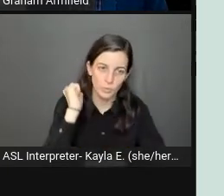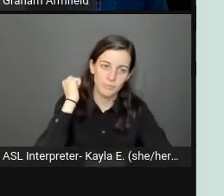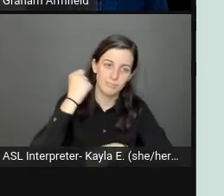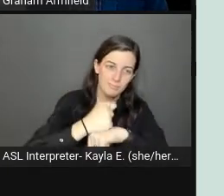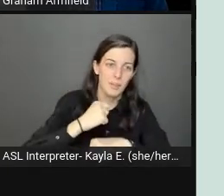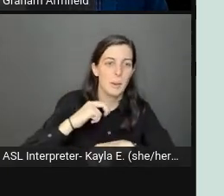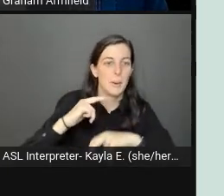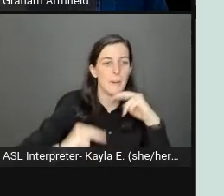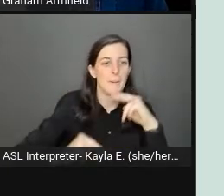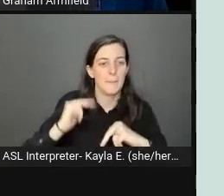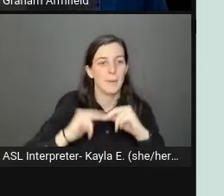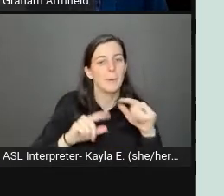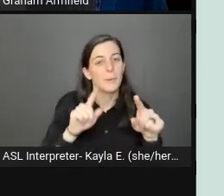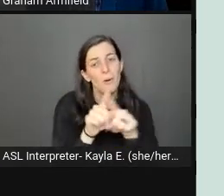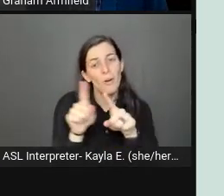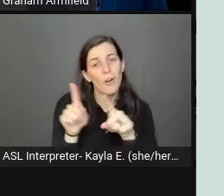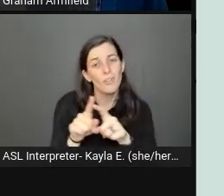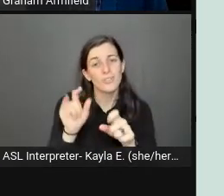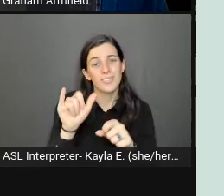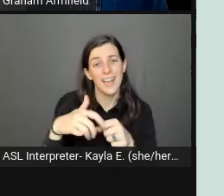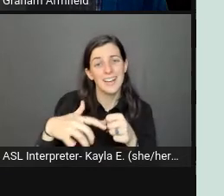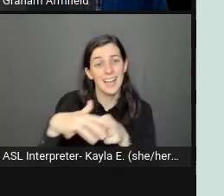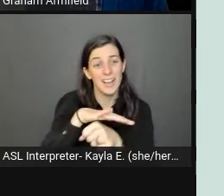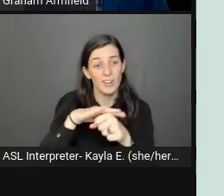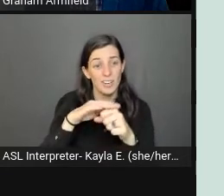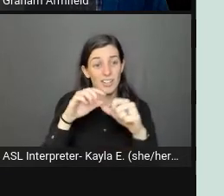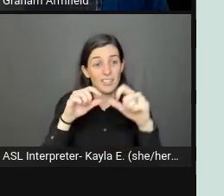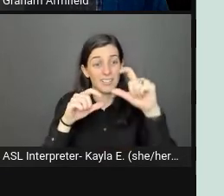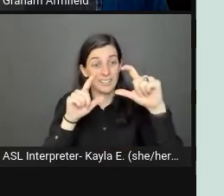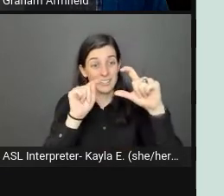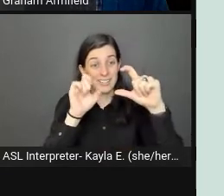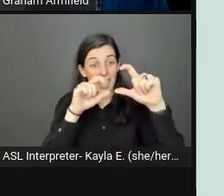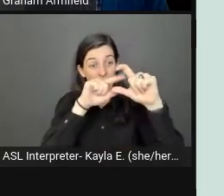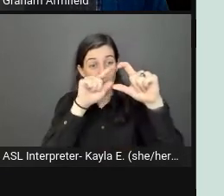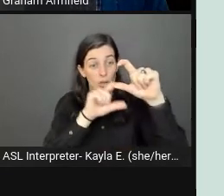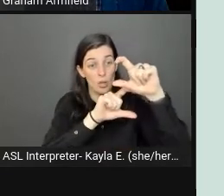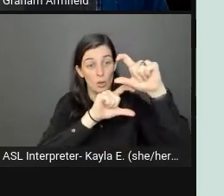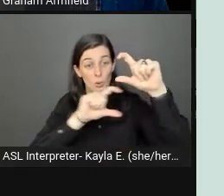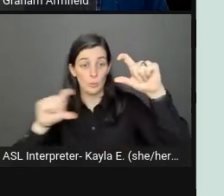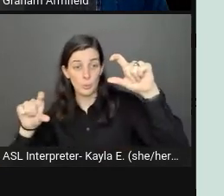Also, the ARIA underneath is absolutely correct as well.